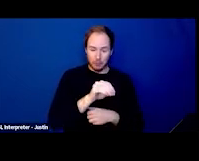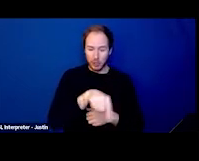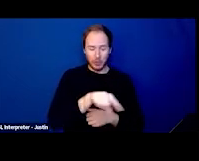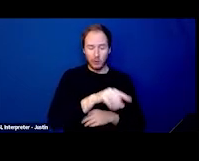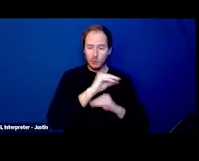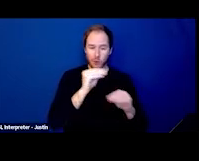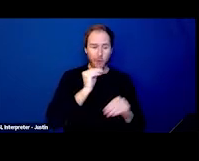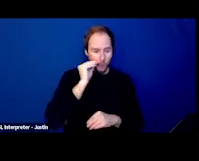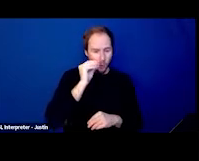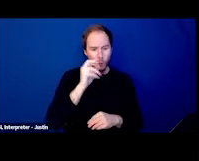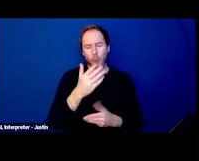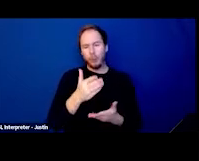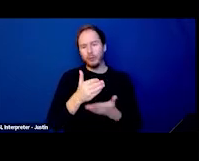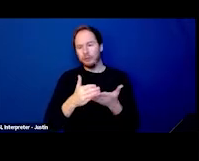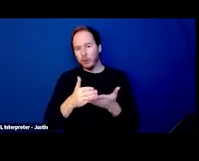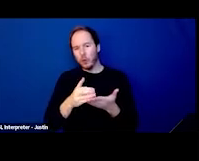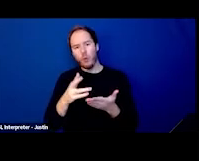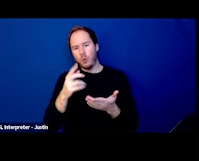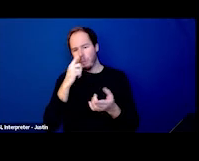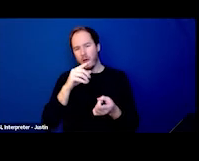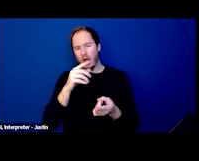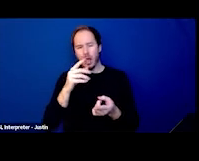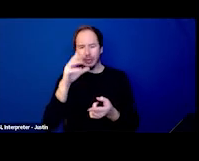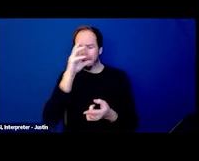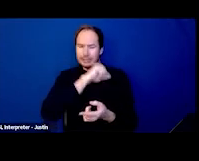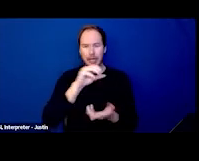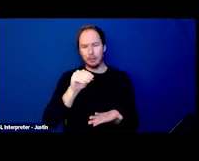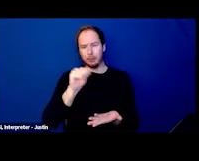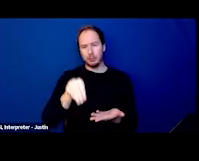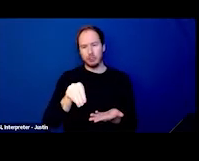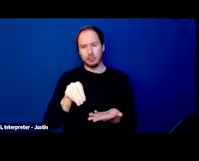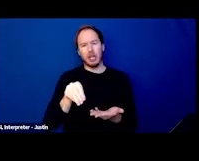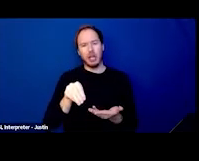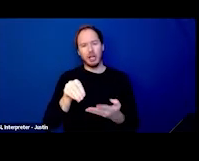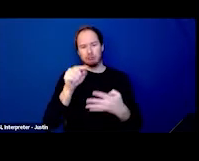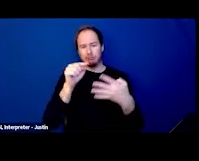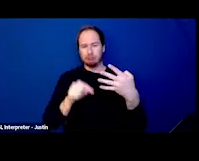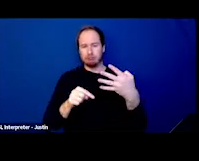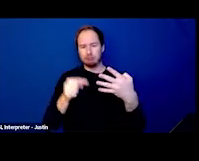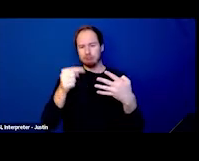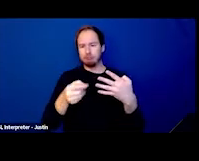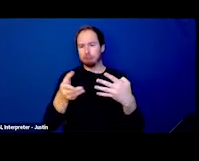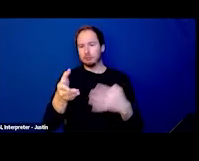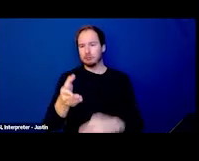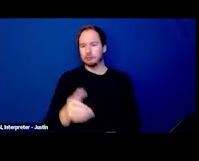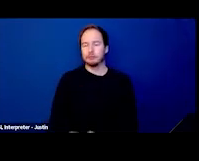how much you would describe your work is with people who are experiencing homelessness. So we have some options here if you're 100% dedicated